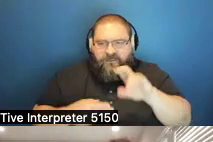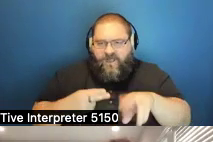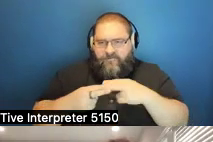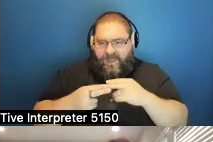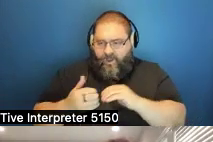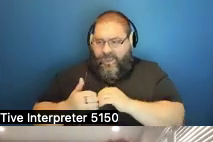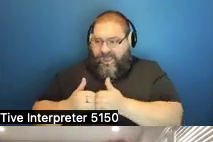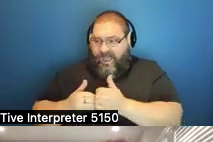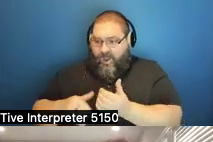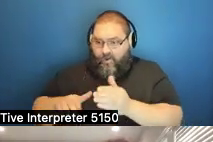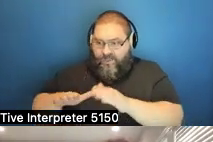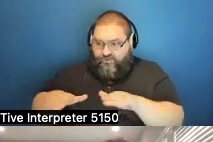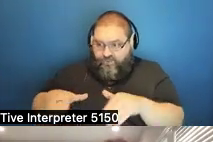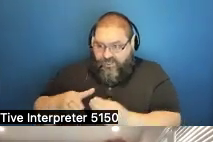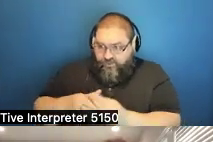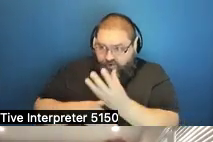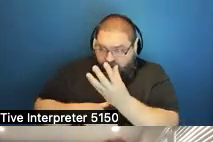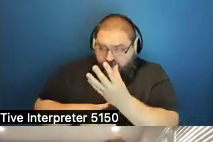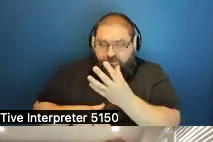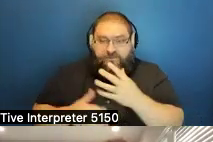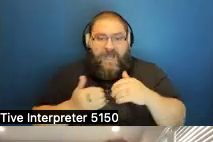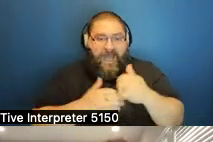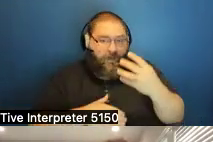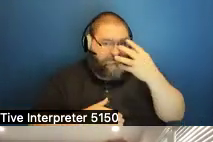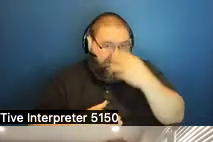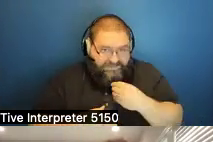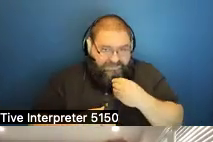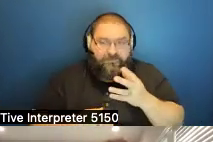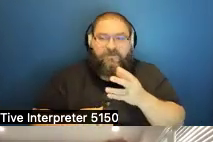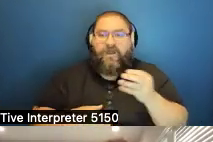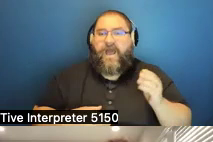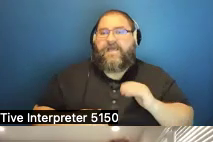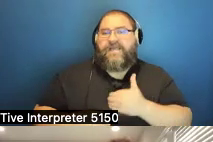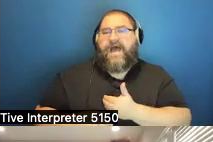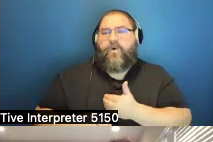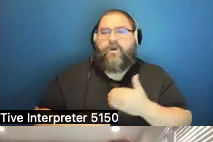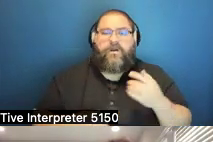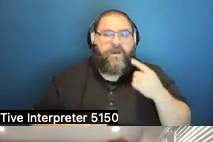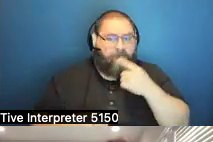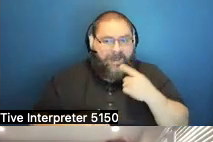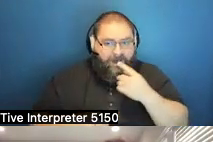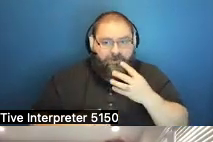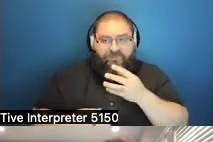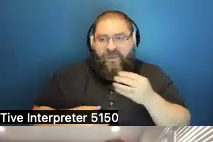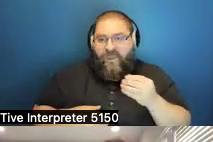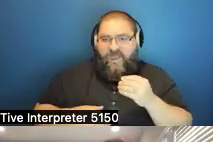19:33:02 We sleep, and how our mouth and your function.